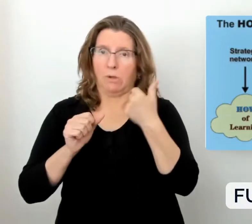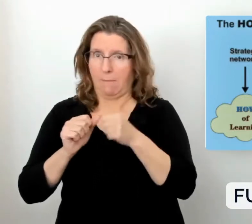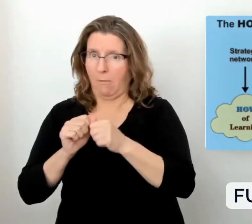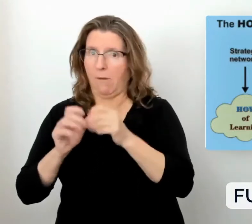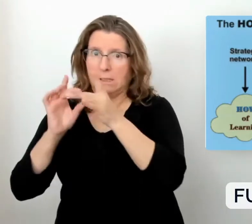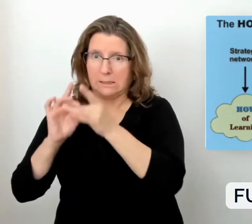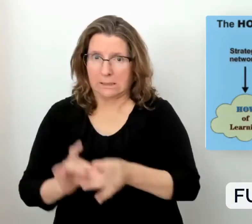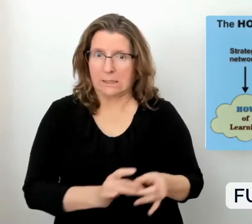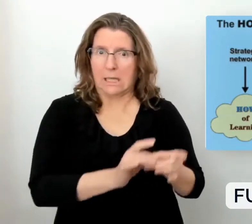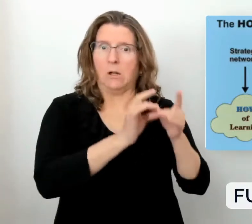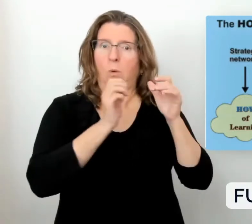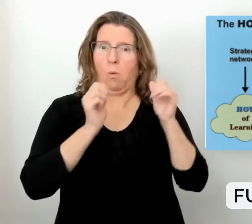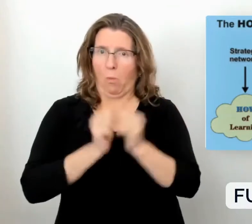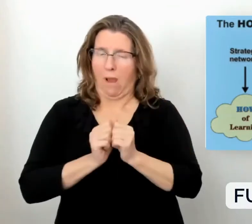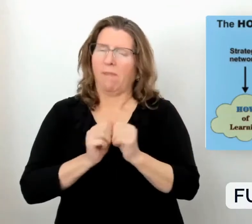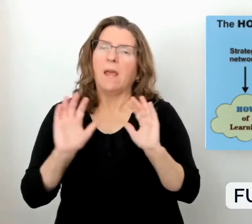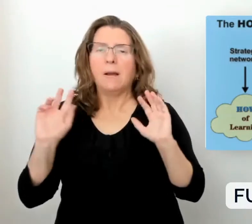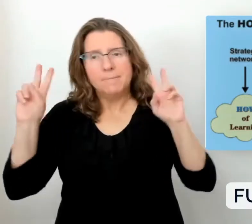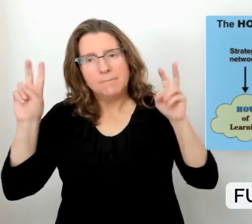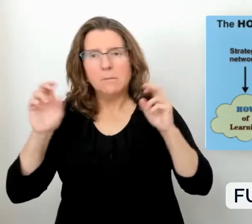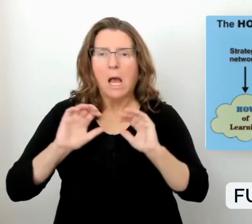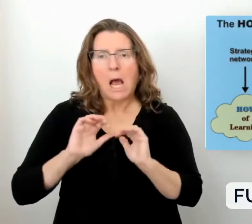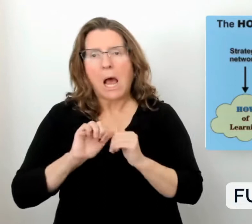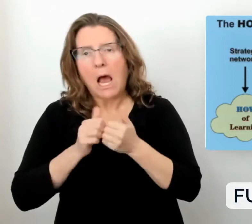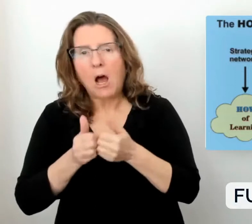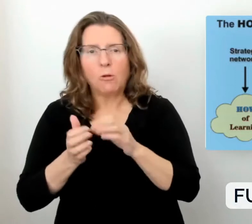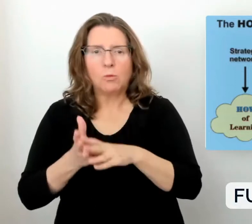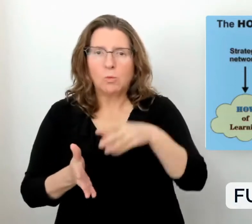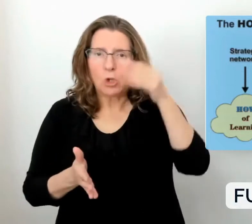Remember we are trying to get to the "how" of teaching and learning.